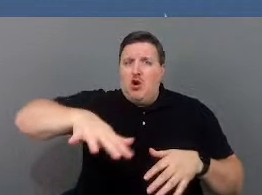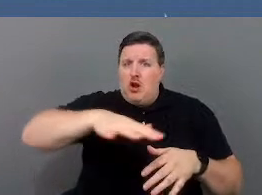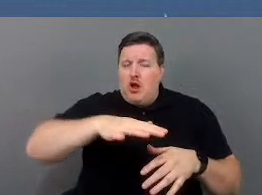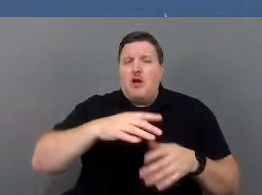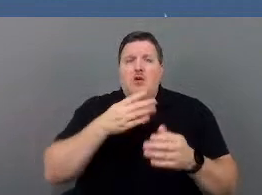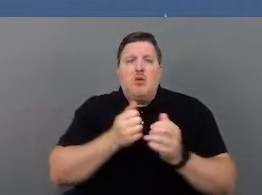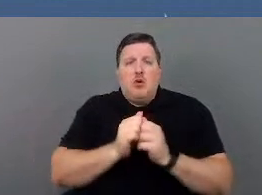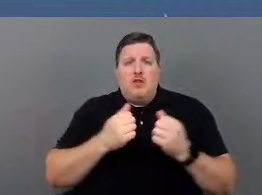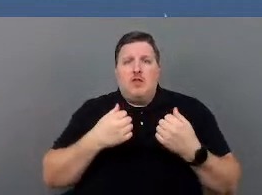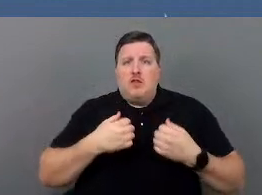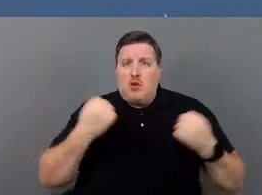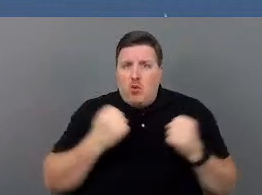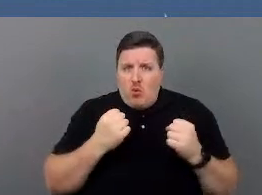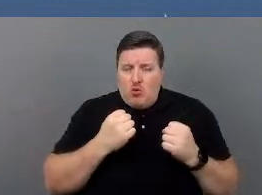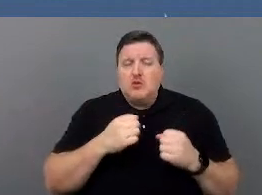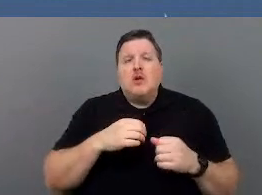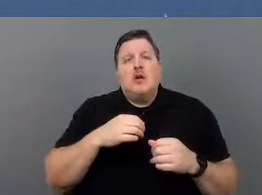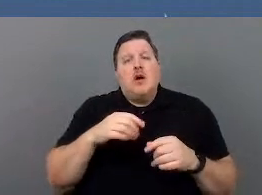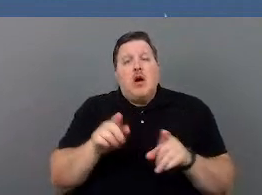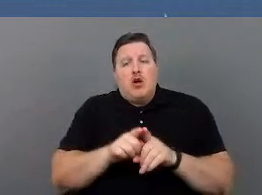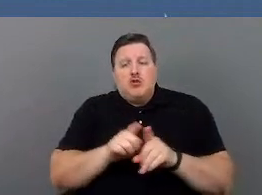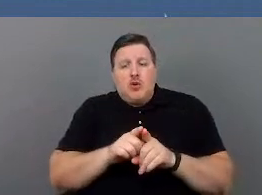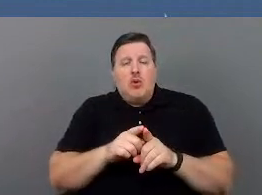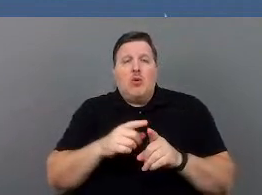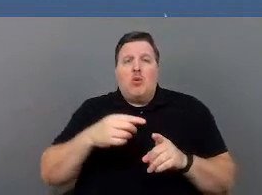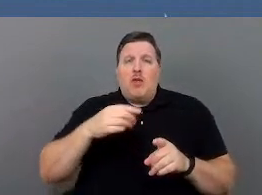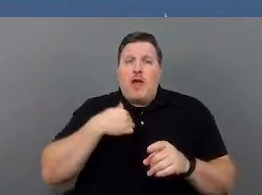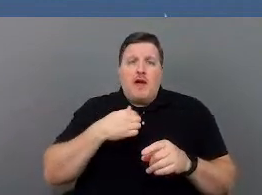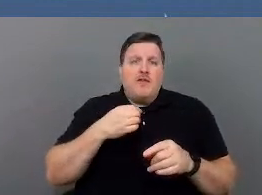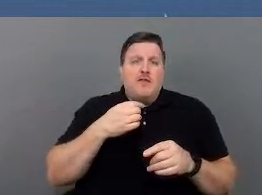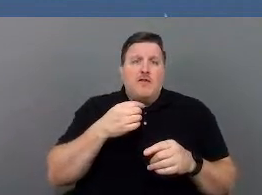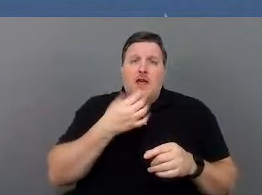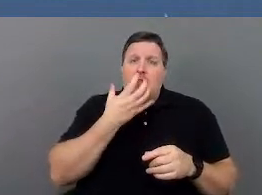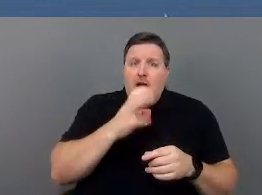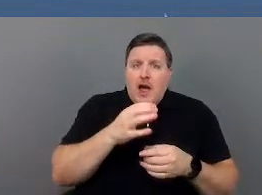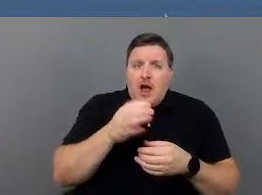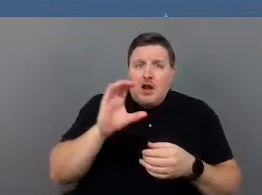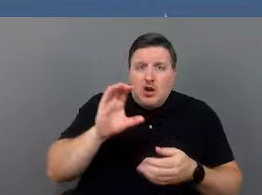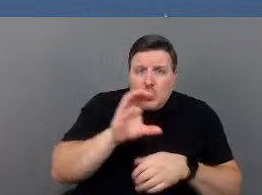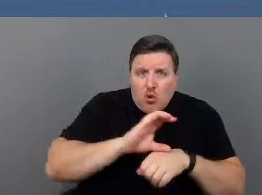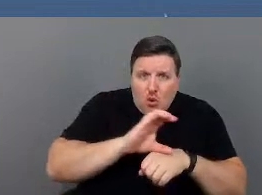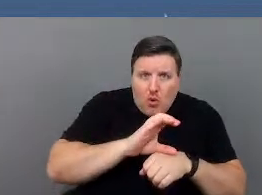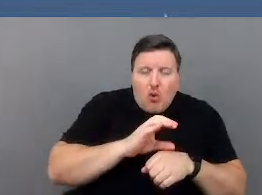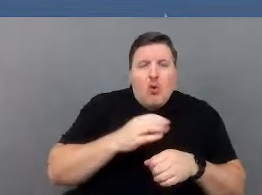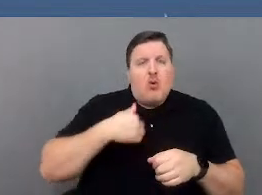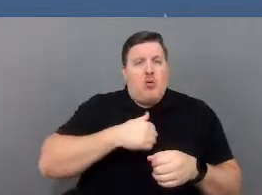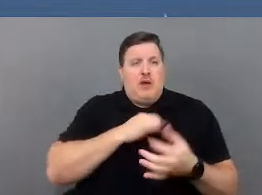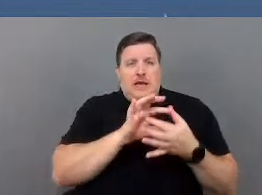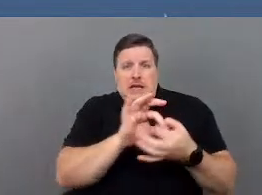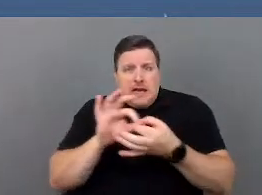WE HAD CAROLERS, LUMINARIES, HOT COCOA, WE RECONNECTED WITH NEIGHBORS AND MET SOME NEW ONES TOO AND OFFERED SUPPORT FOR THE DARK DAYS OF WINTER.